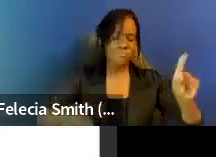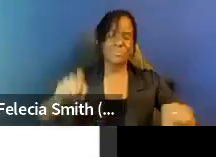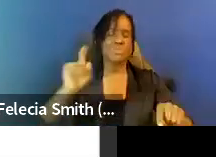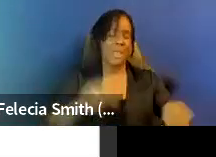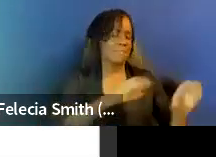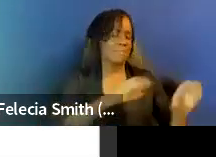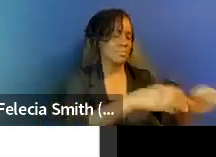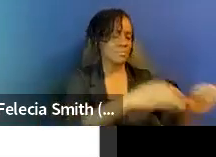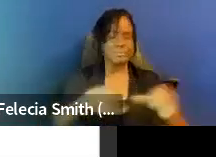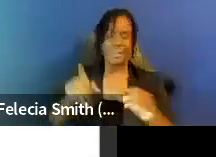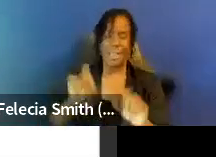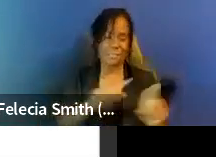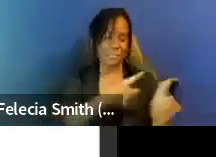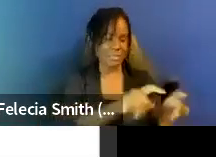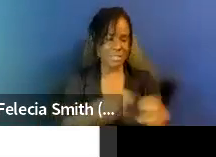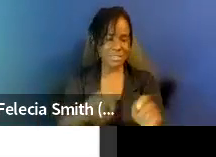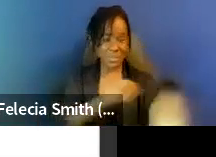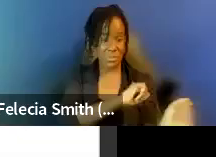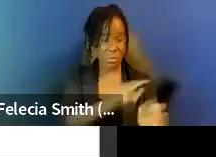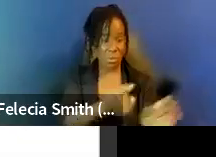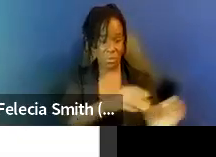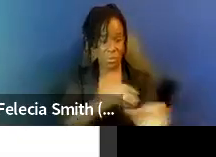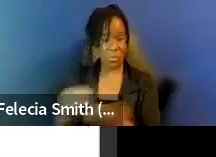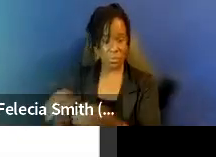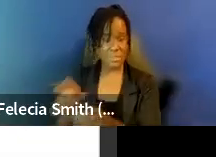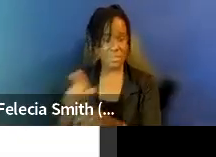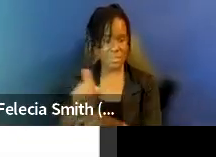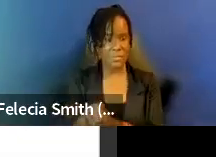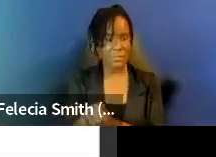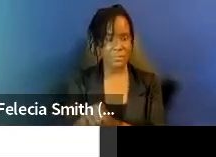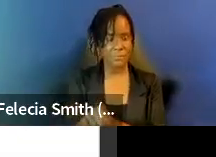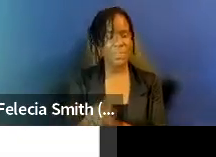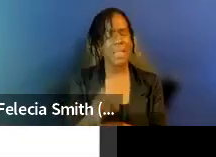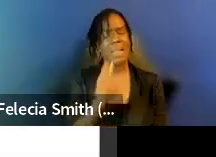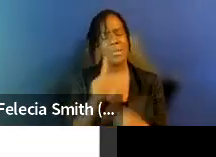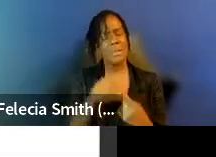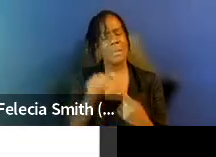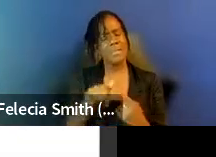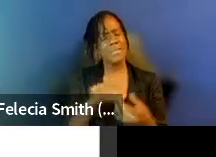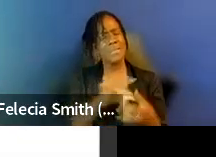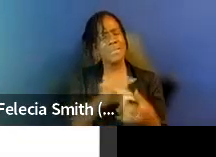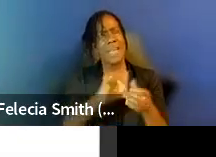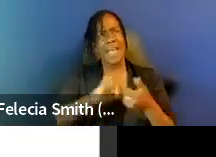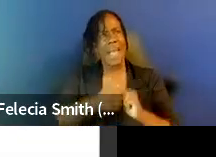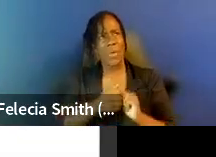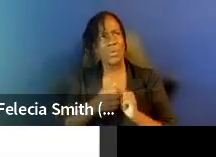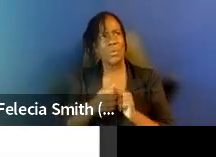working well and not working well, again, the importance of purposely sampling across people